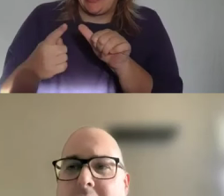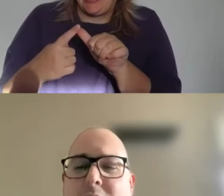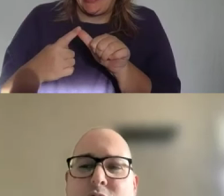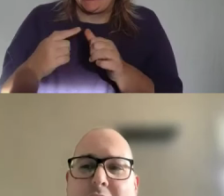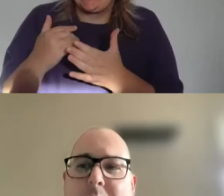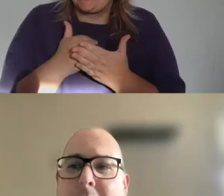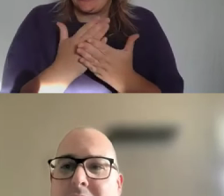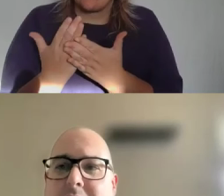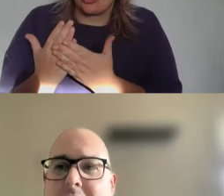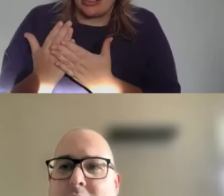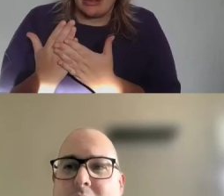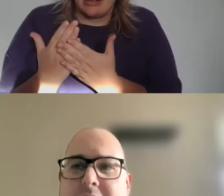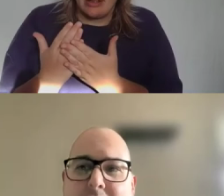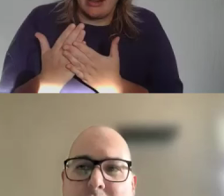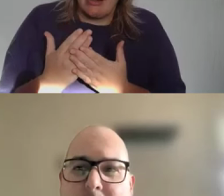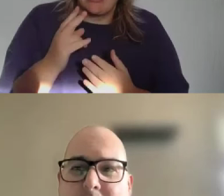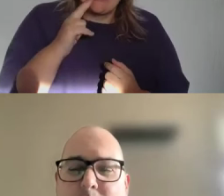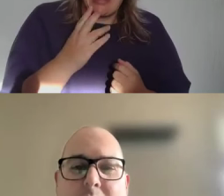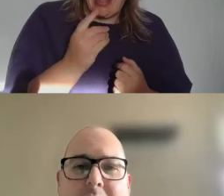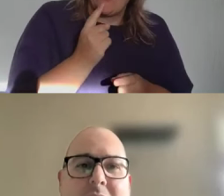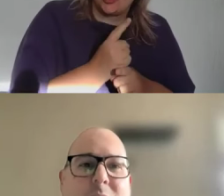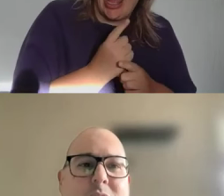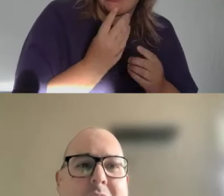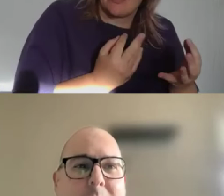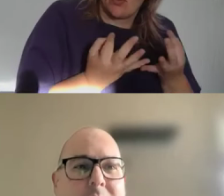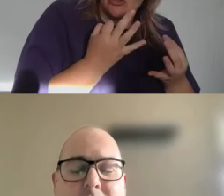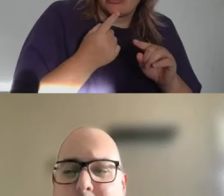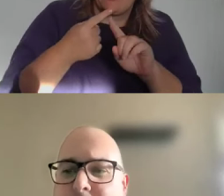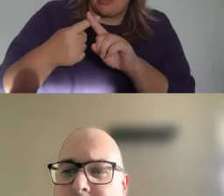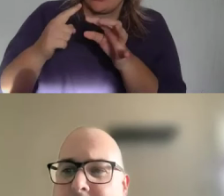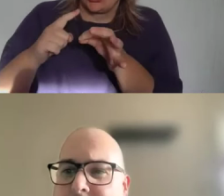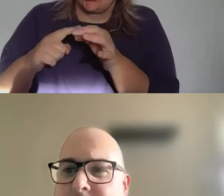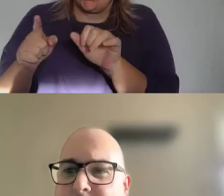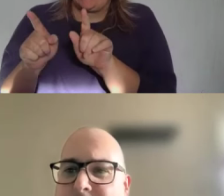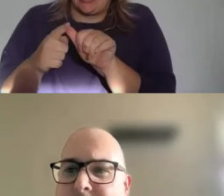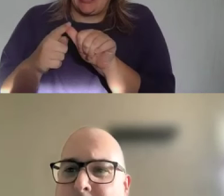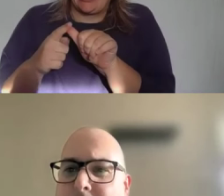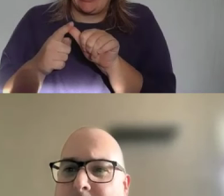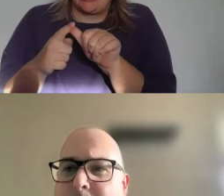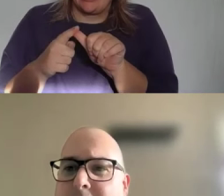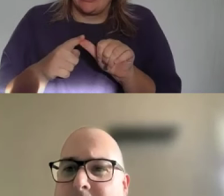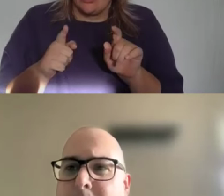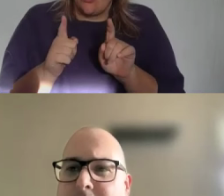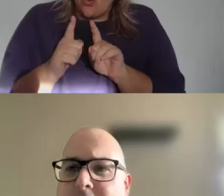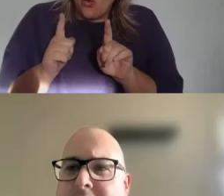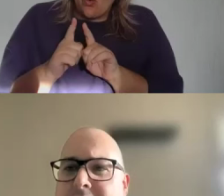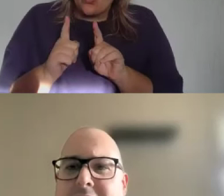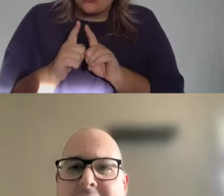I'm going to try to do my best to read out those ones as well. Also, I have a bit of a community get together, and some people have helped out capsule events,